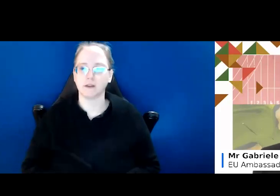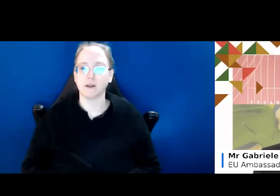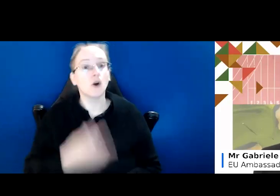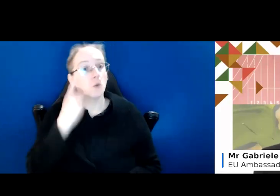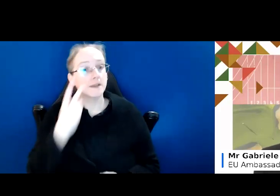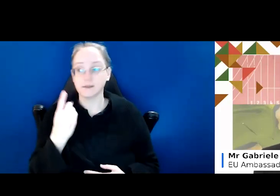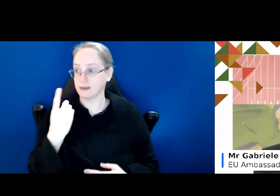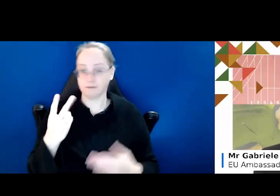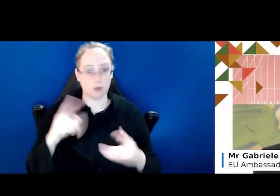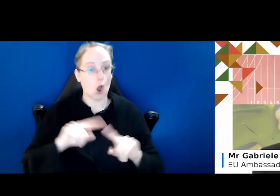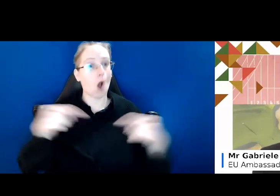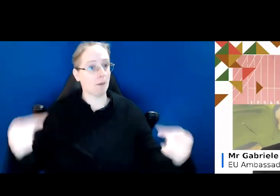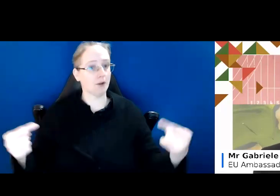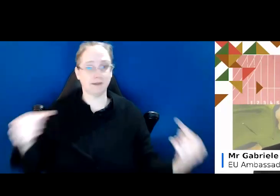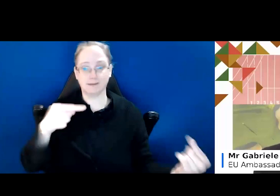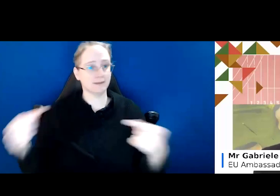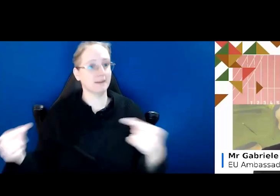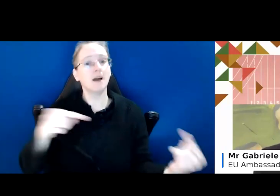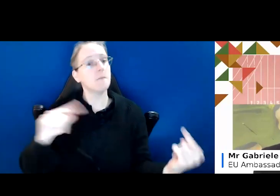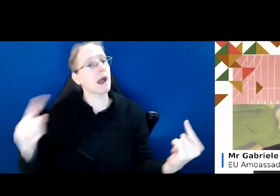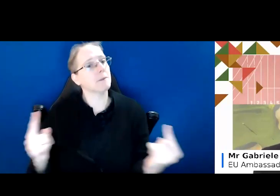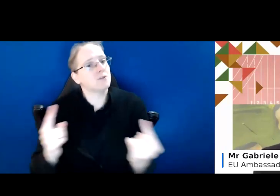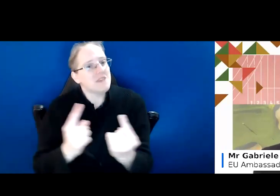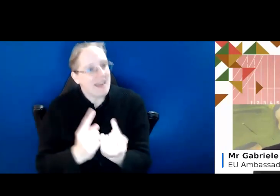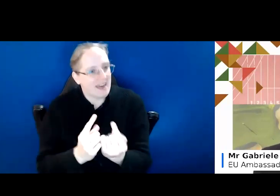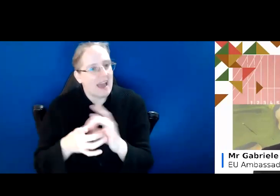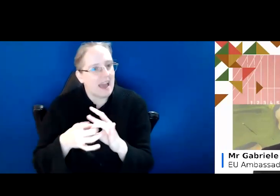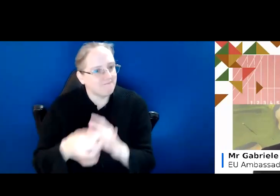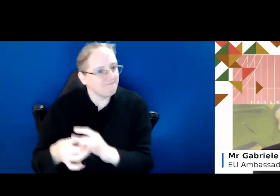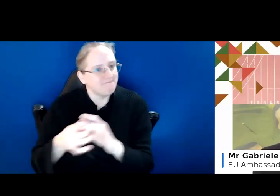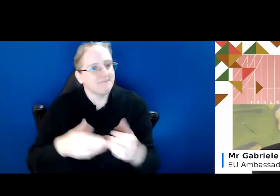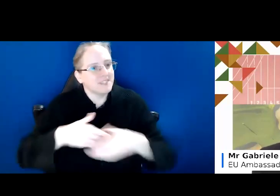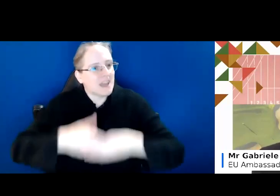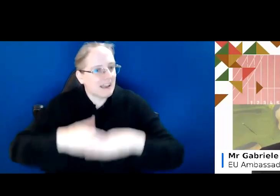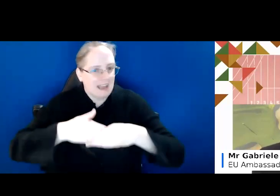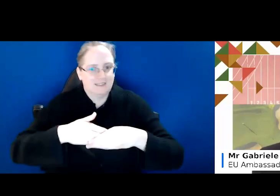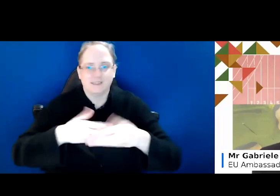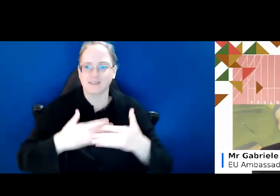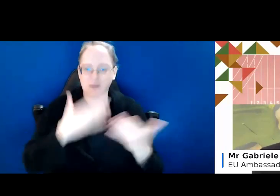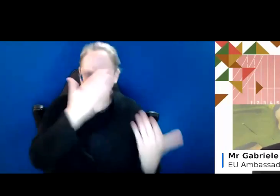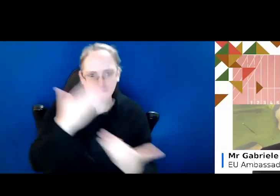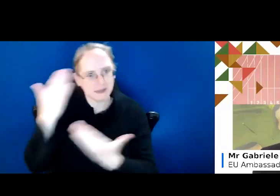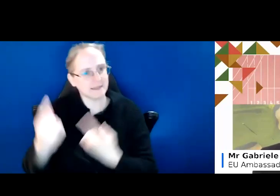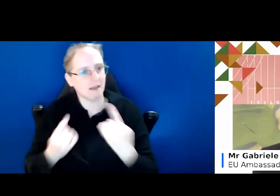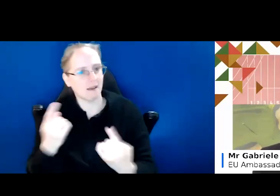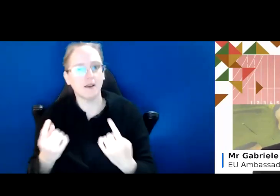showing how we can respect each other because that is the pursuit of humanity.